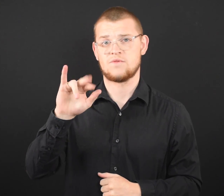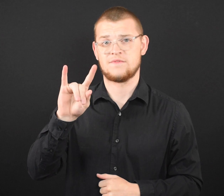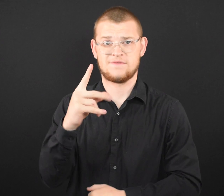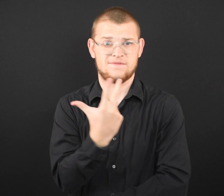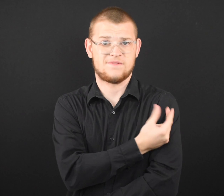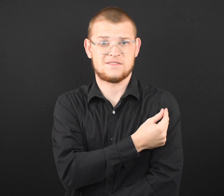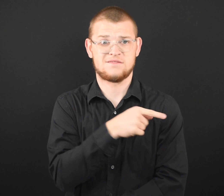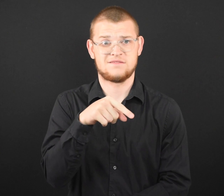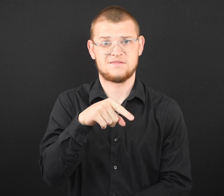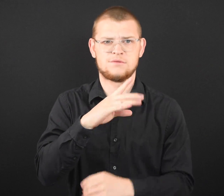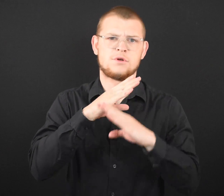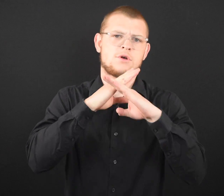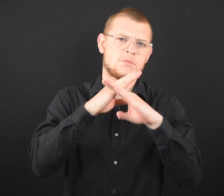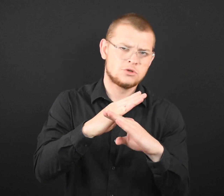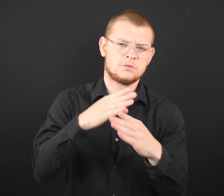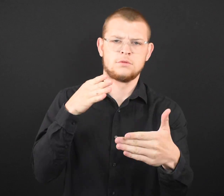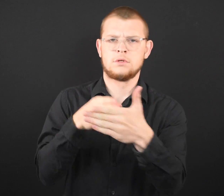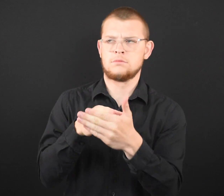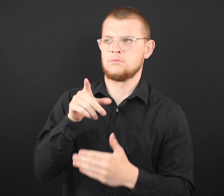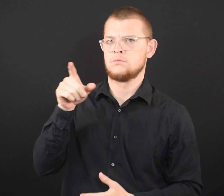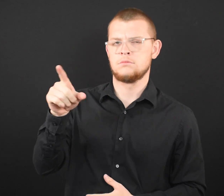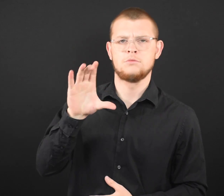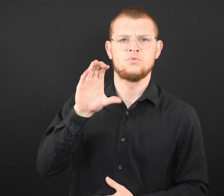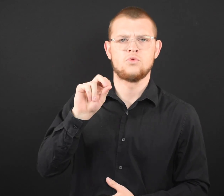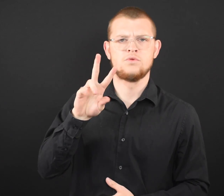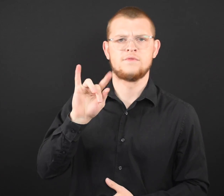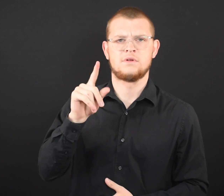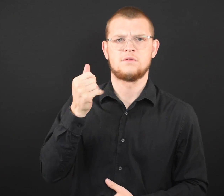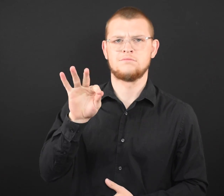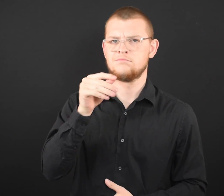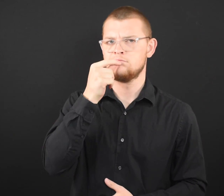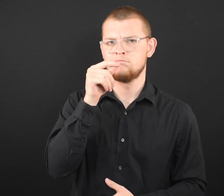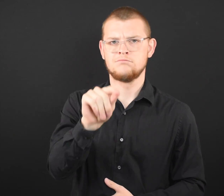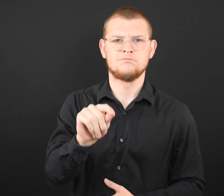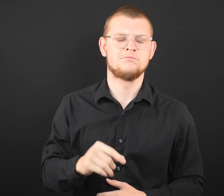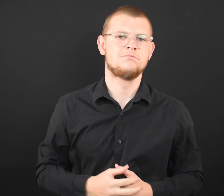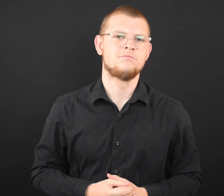All the COVID-19 vaccines are very good at protecting you from COVID-19.